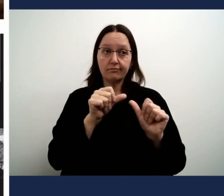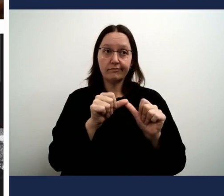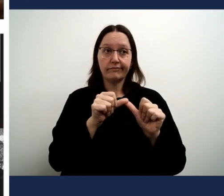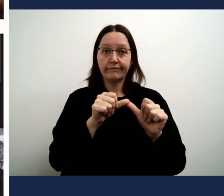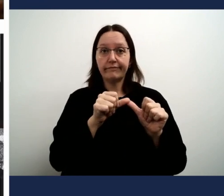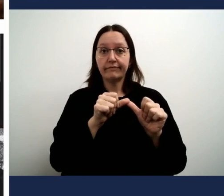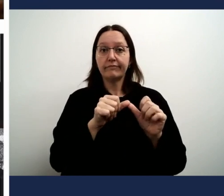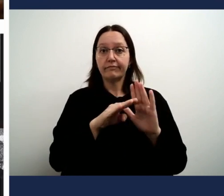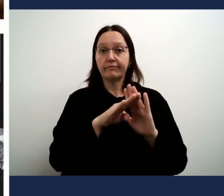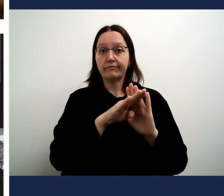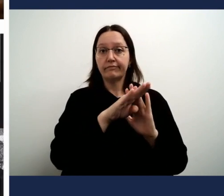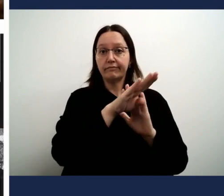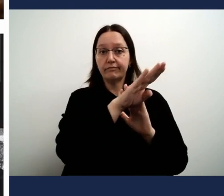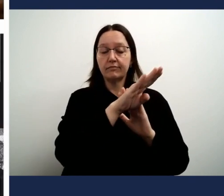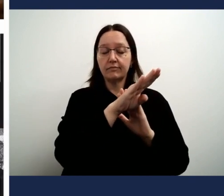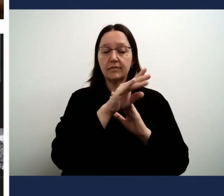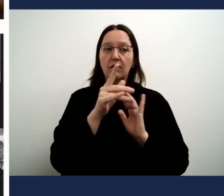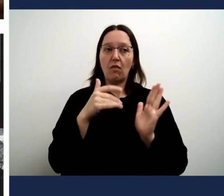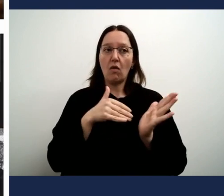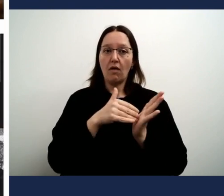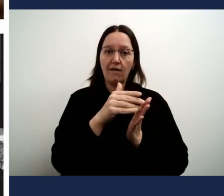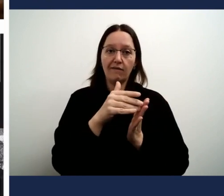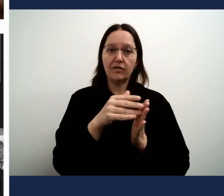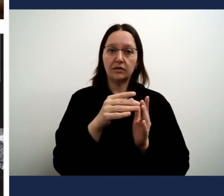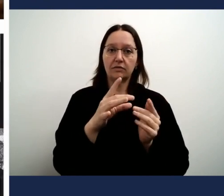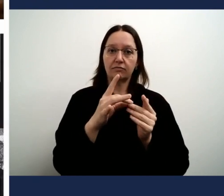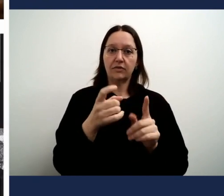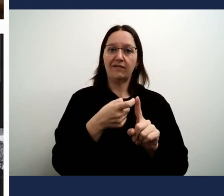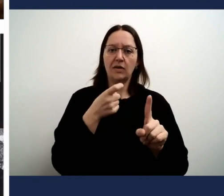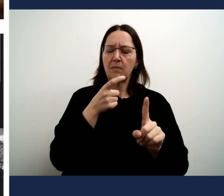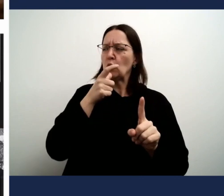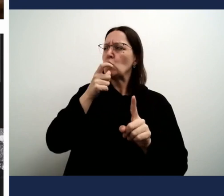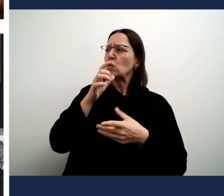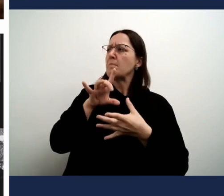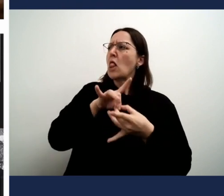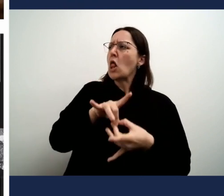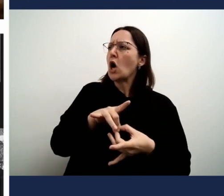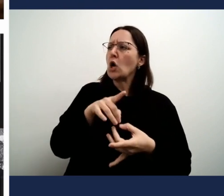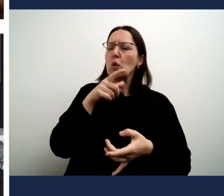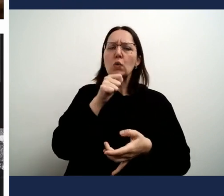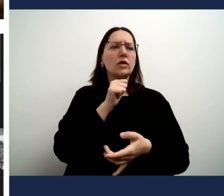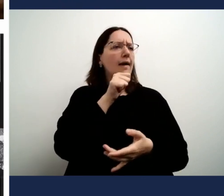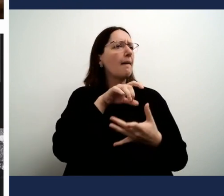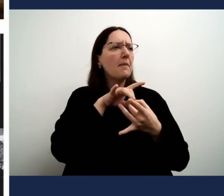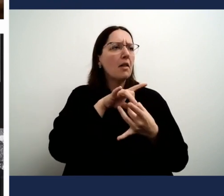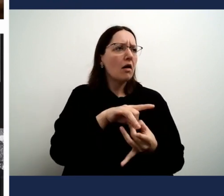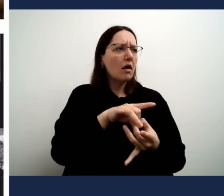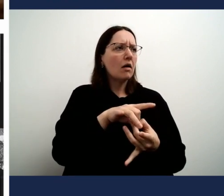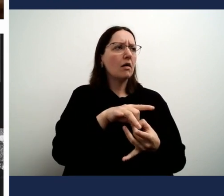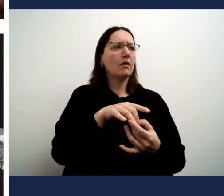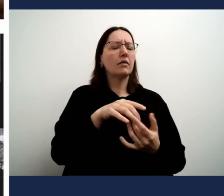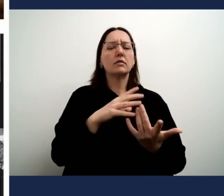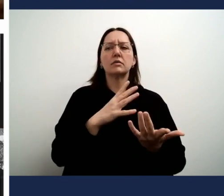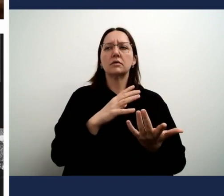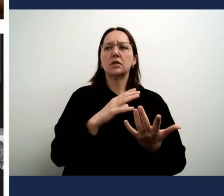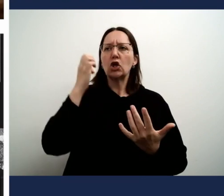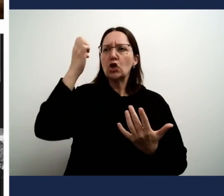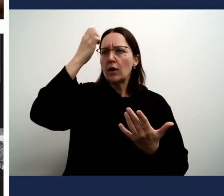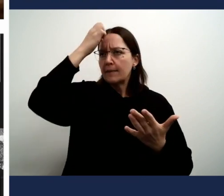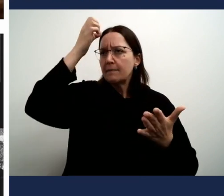racism is based on very different tropes from anti-Muslim tropes. Palestinians are an ethnic group, not a